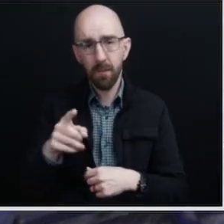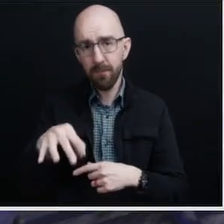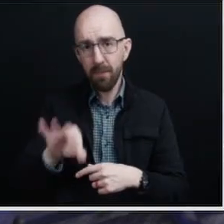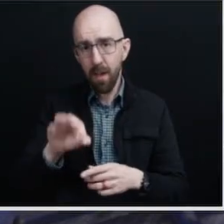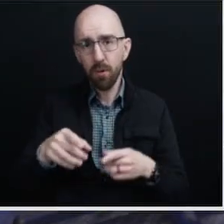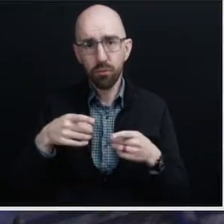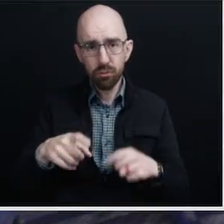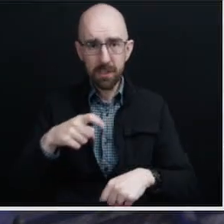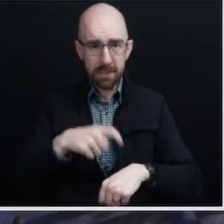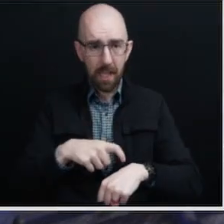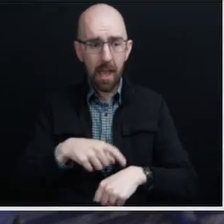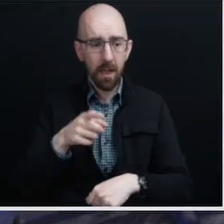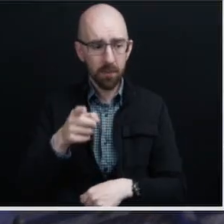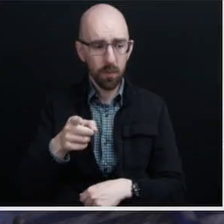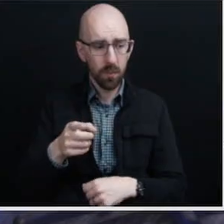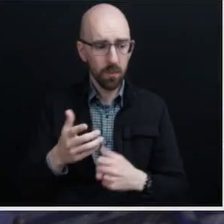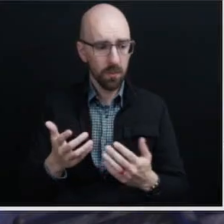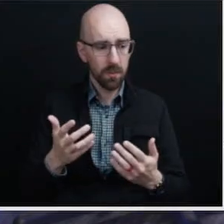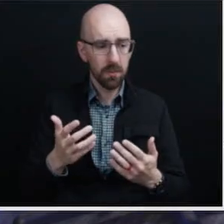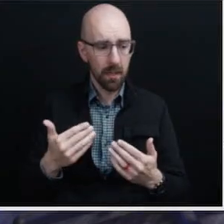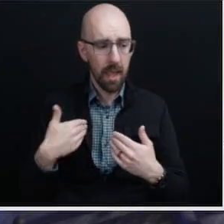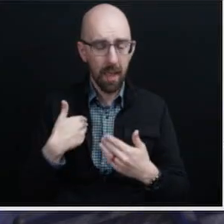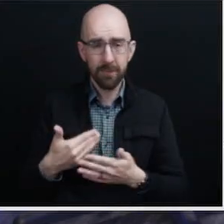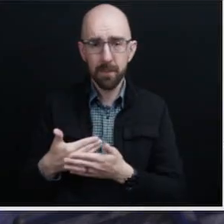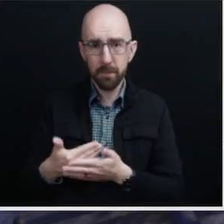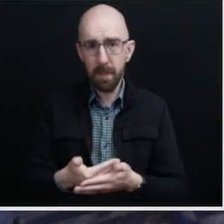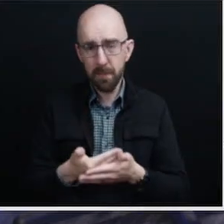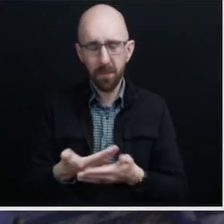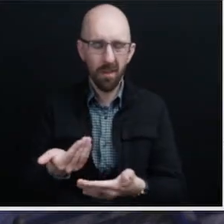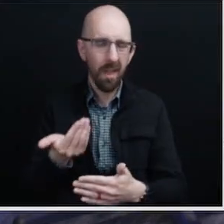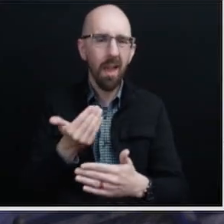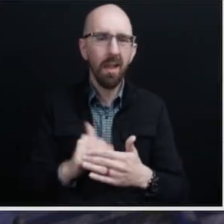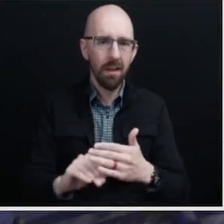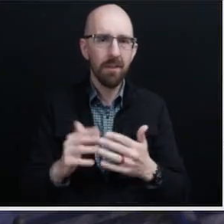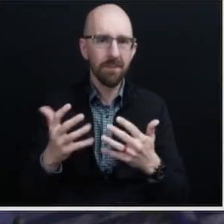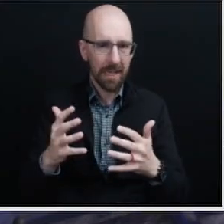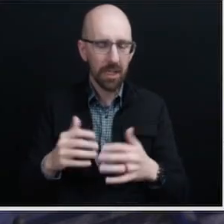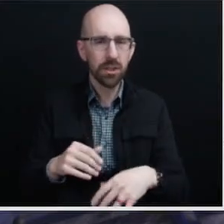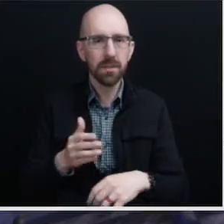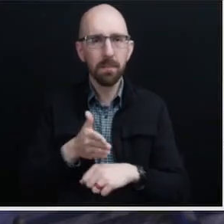you were you know having a b post postpartum and breastfeeding where you could have missed